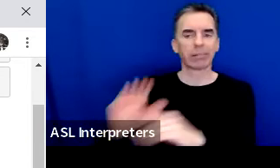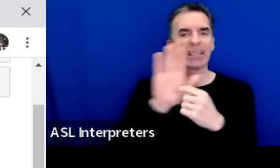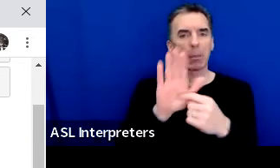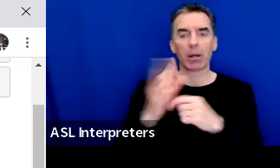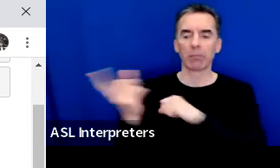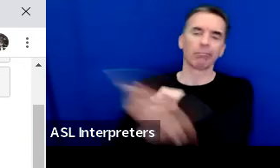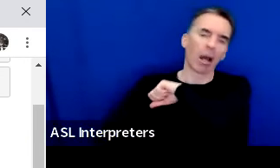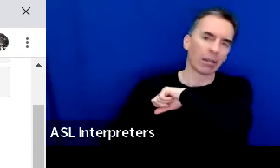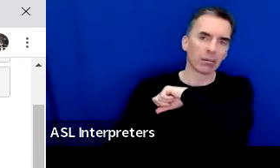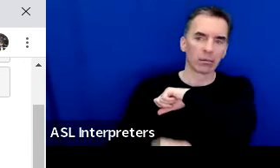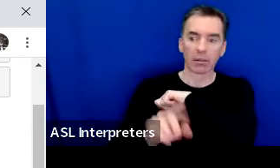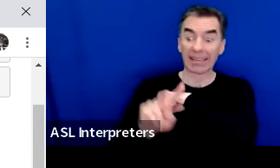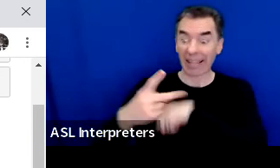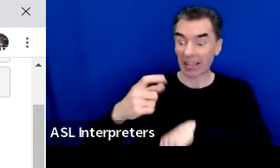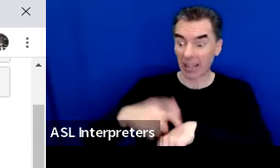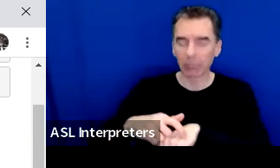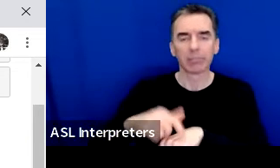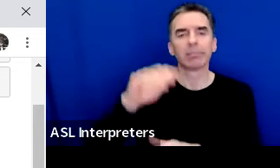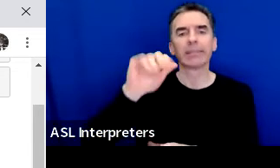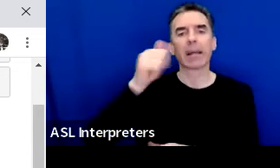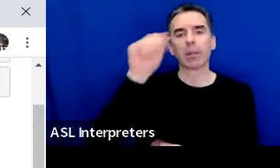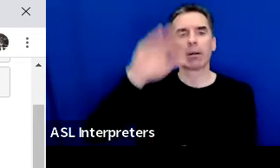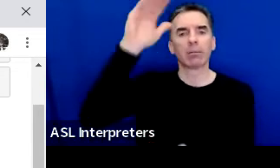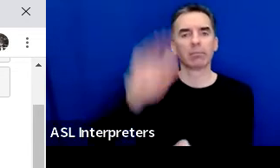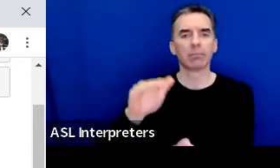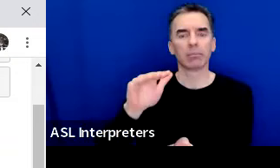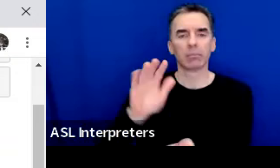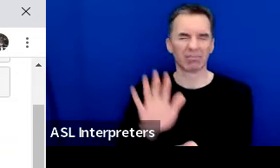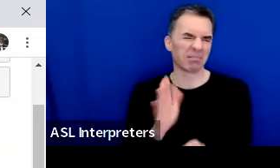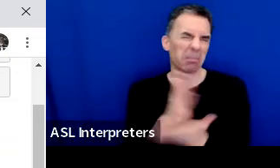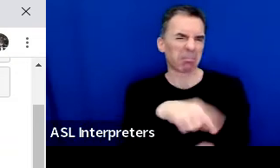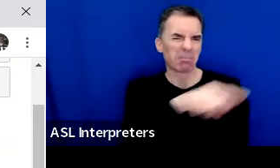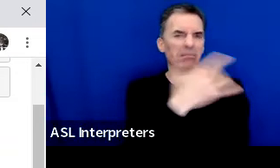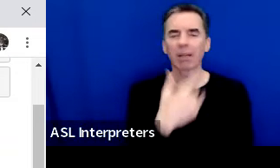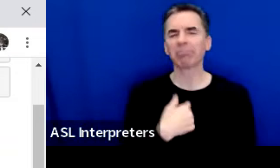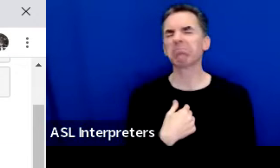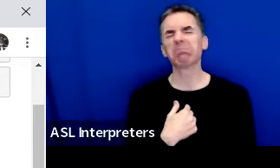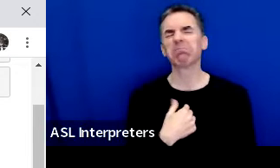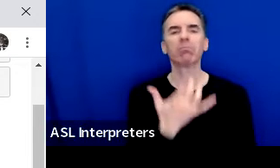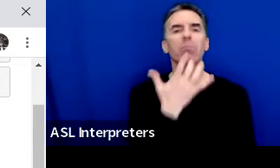because I like to allow them to keep trying until they get it. But again, if you want to, you know,